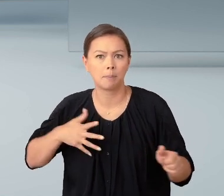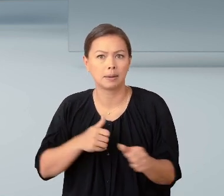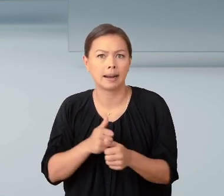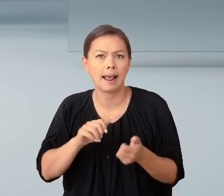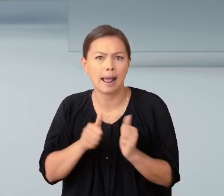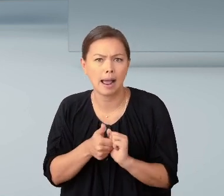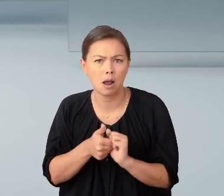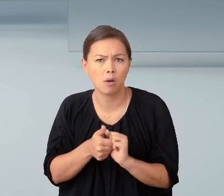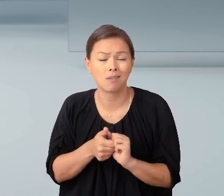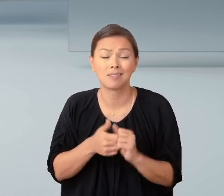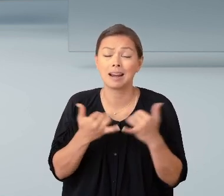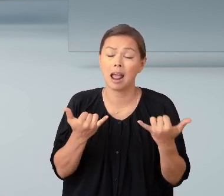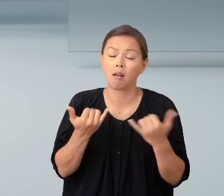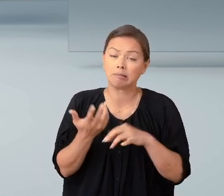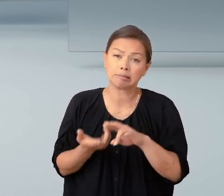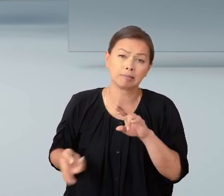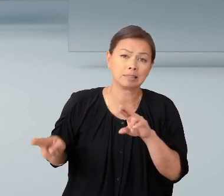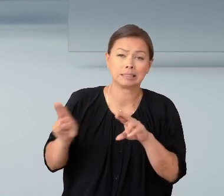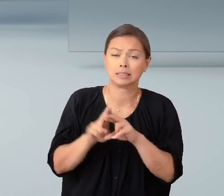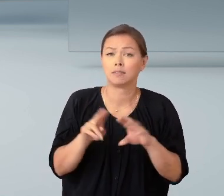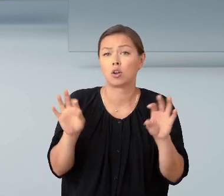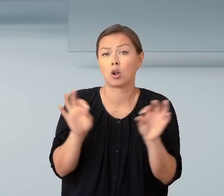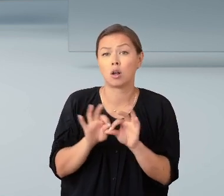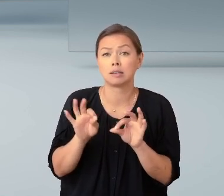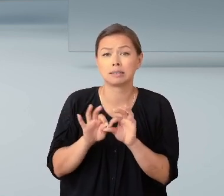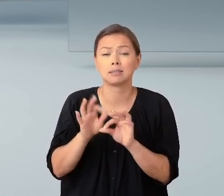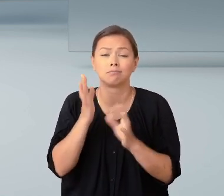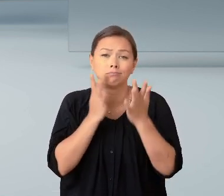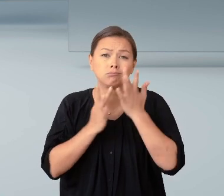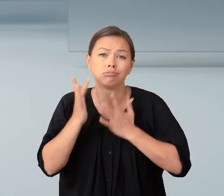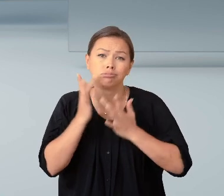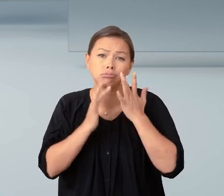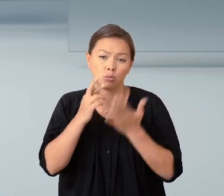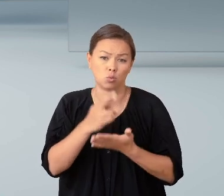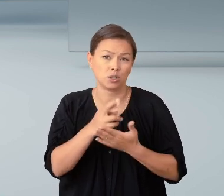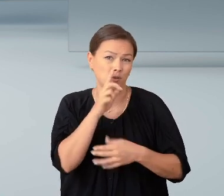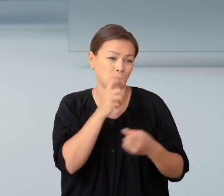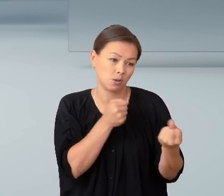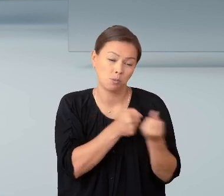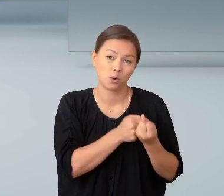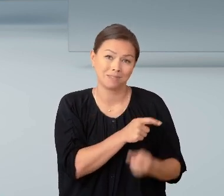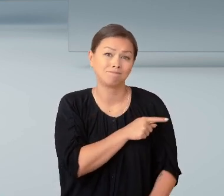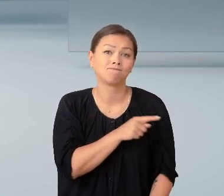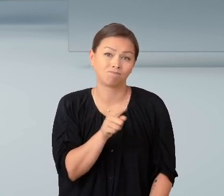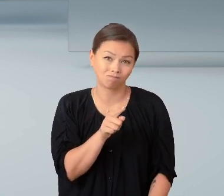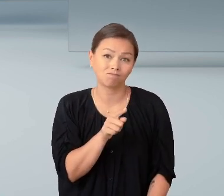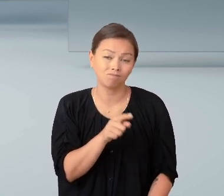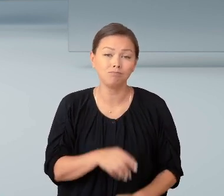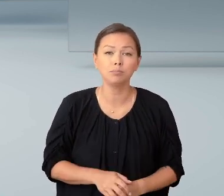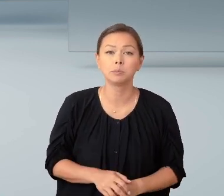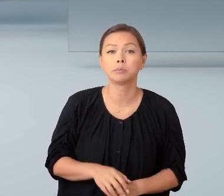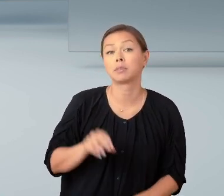on-premise versions. Microsoft Dynamics 365 Business